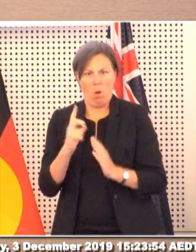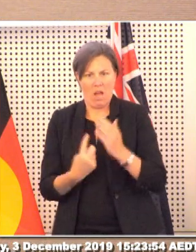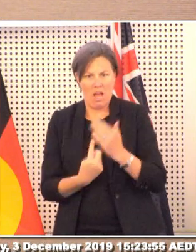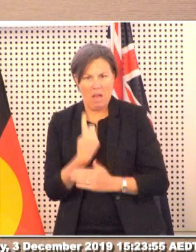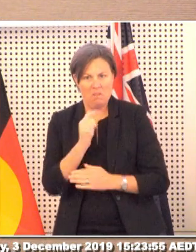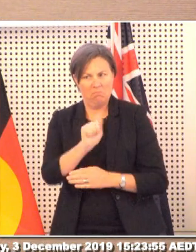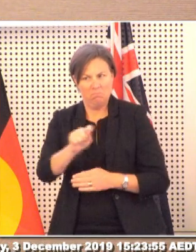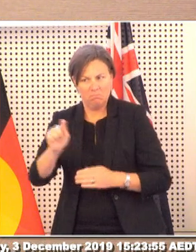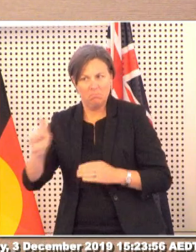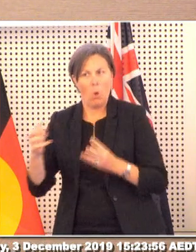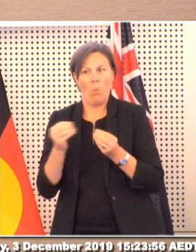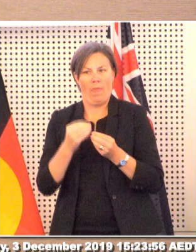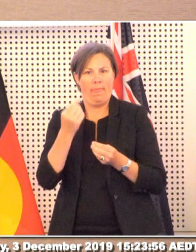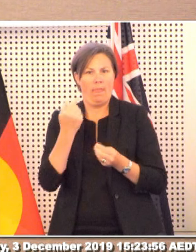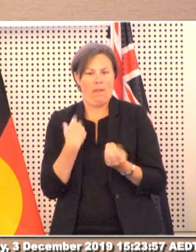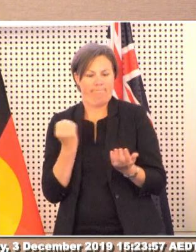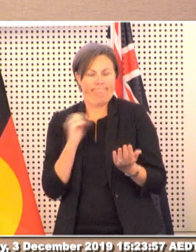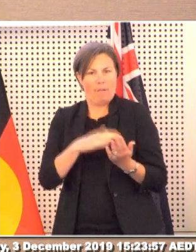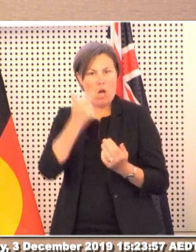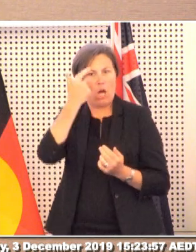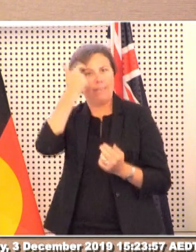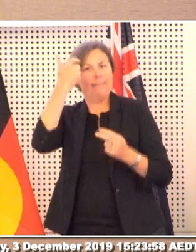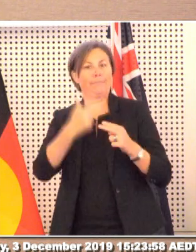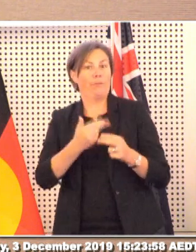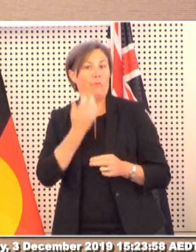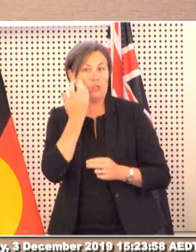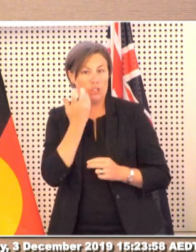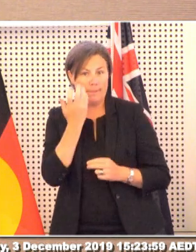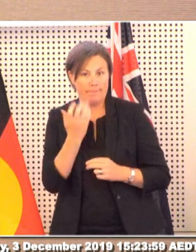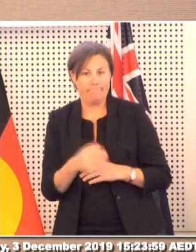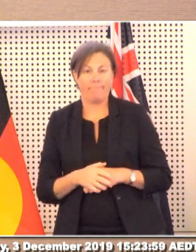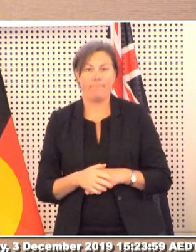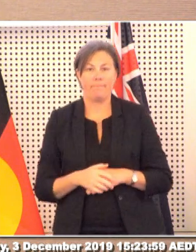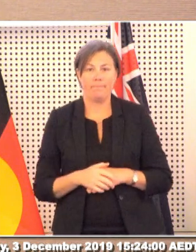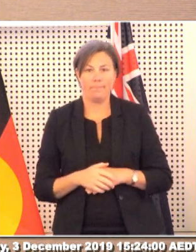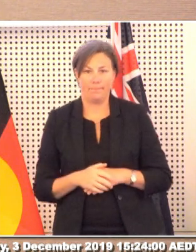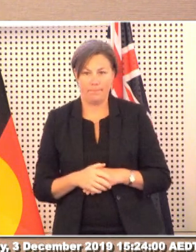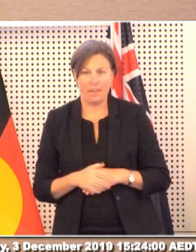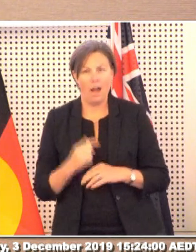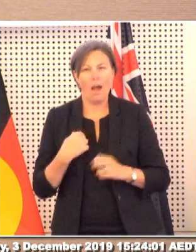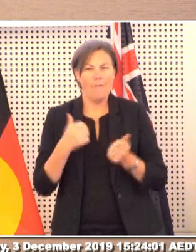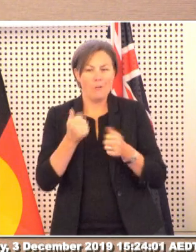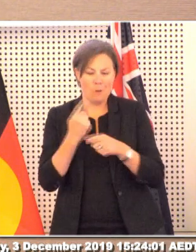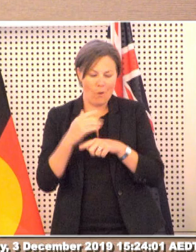But – and I think I’ve touched on a number of the issues already.